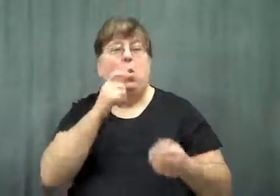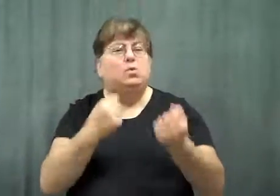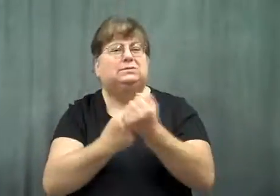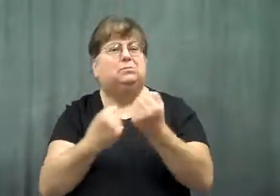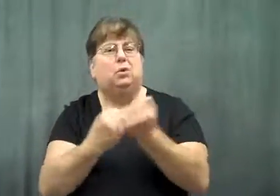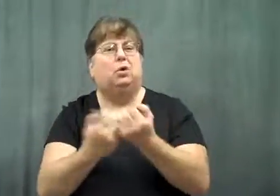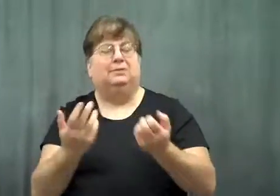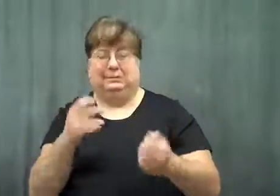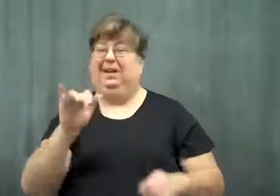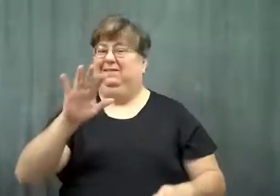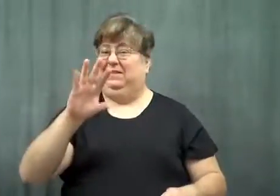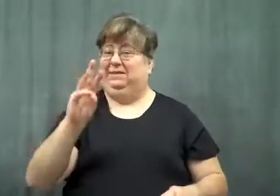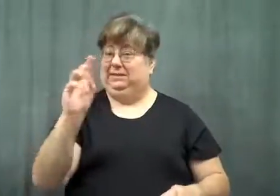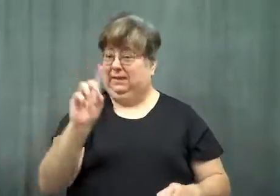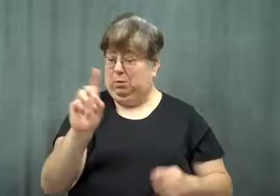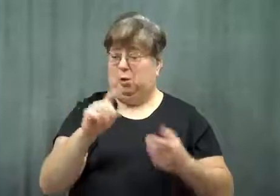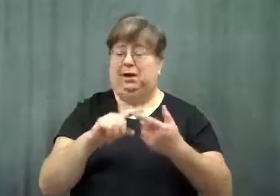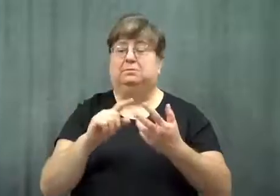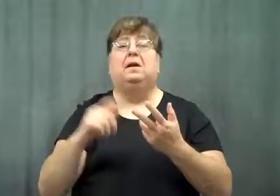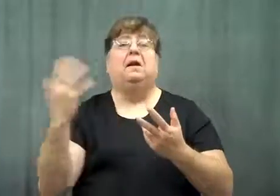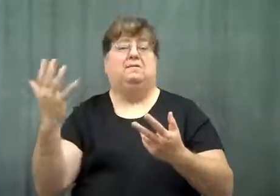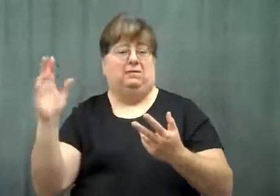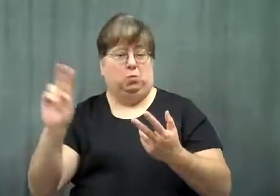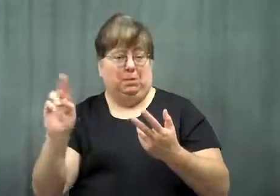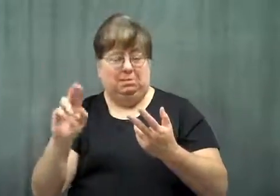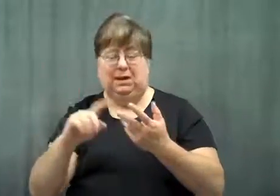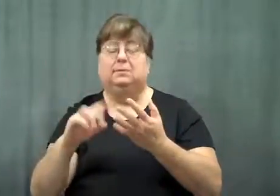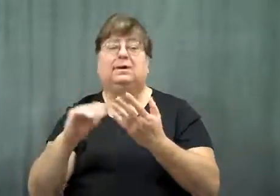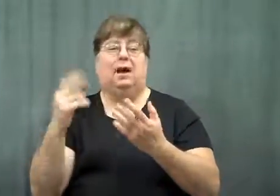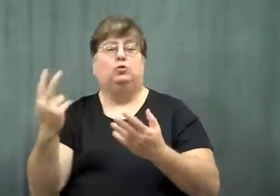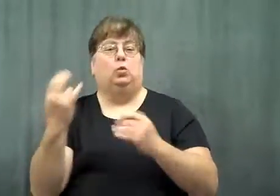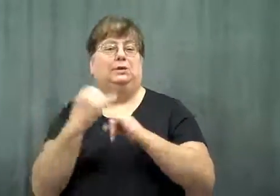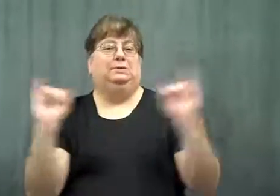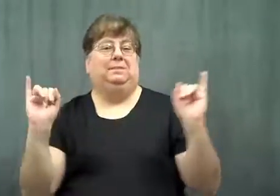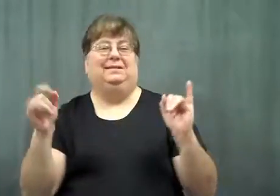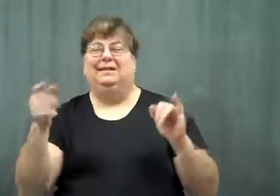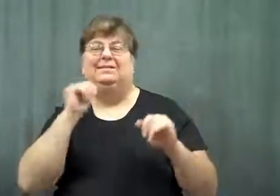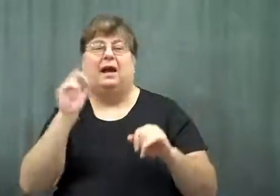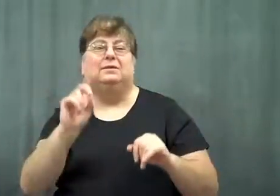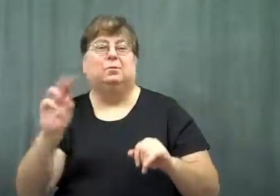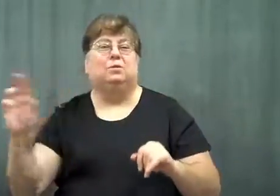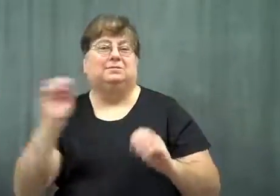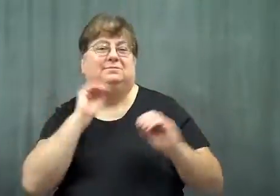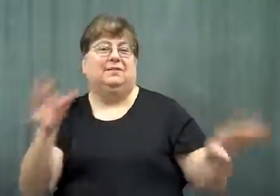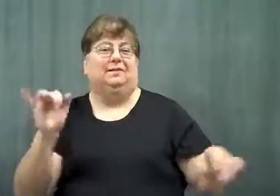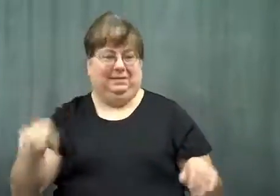56 Democrats, 5 Republicans and two Independents voted to confirm her.